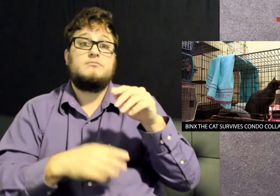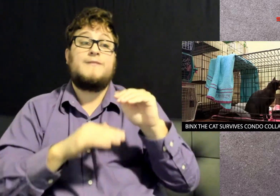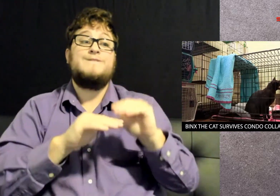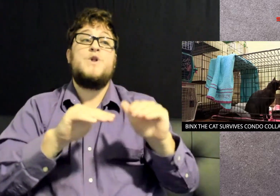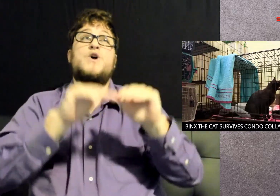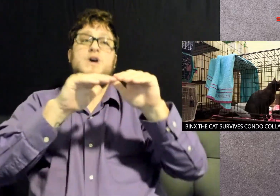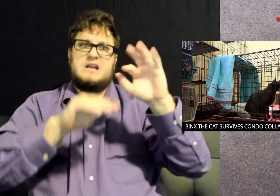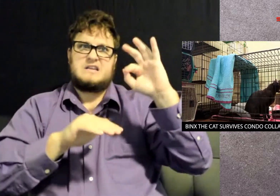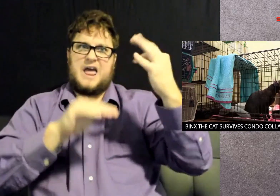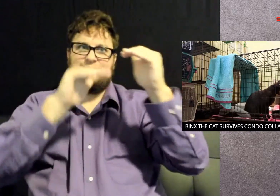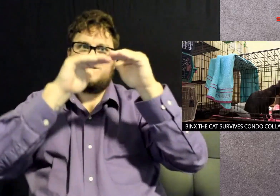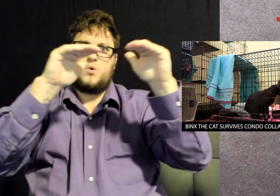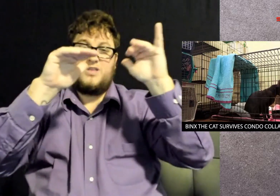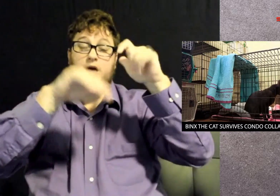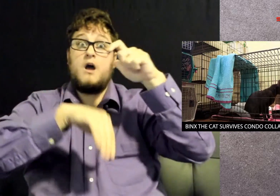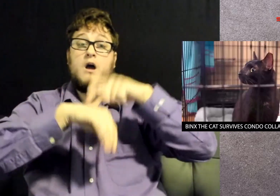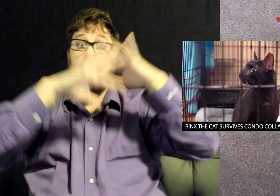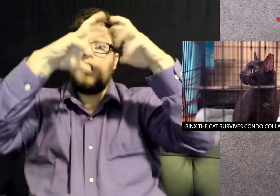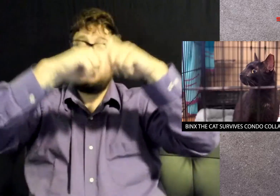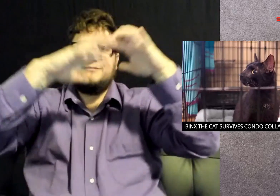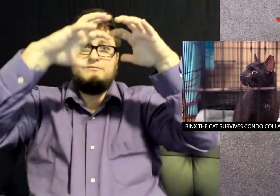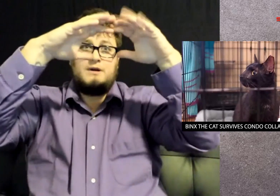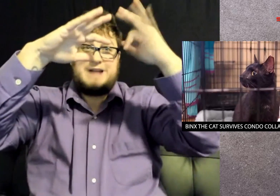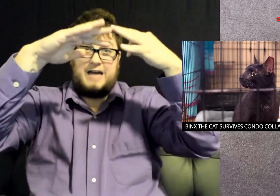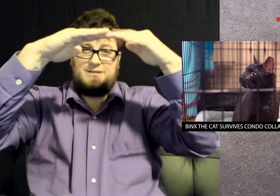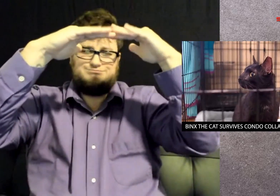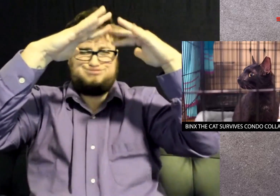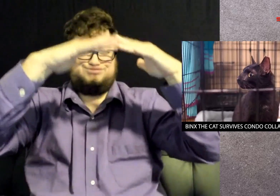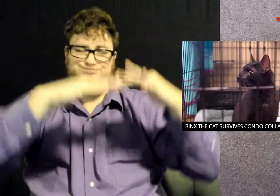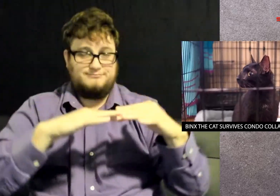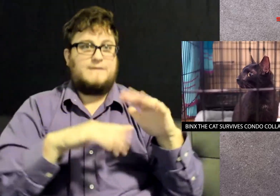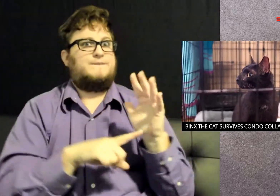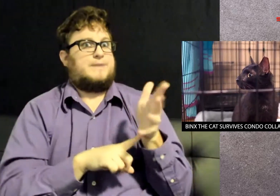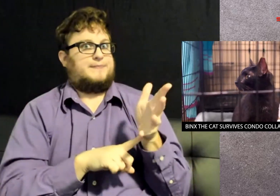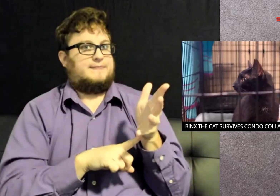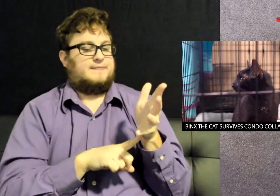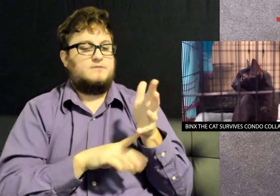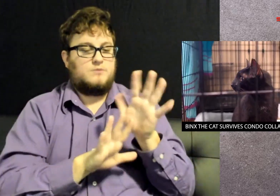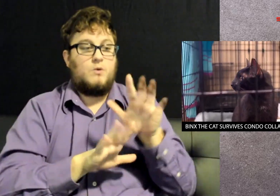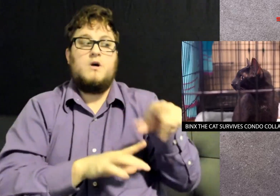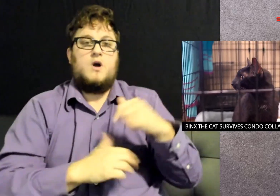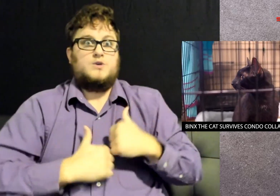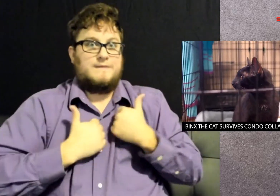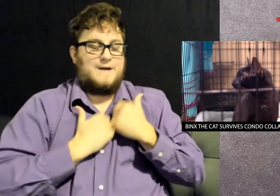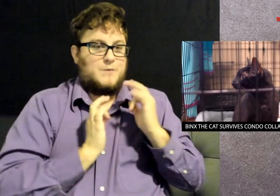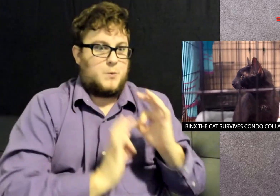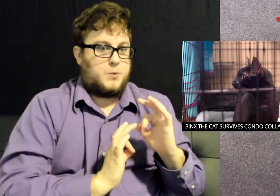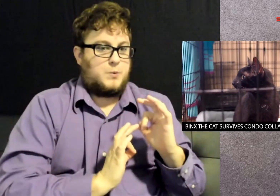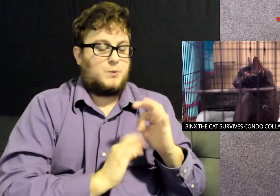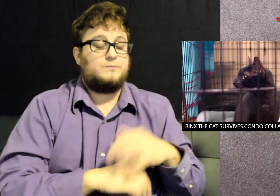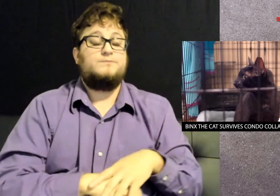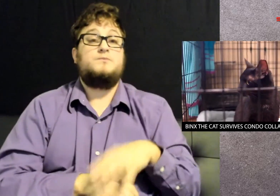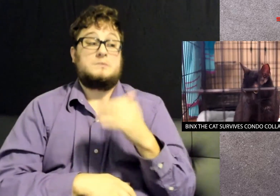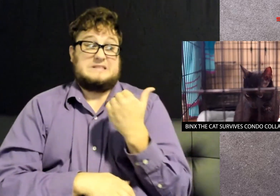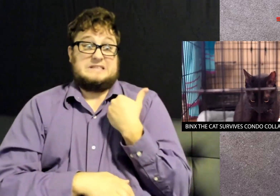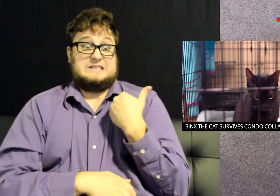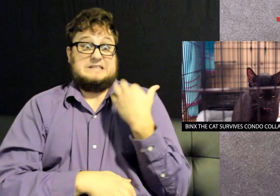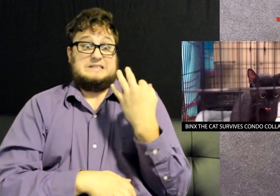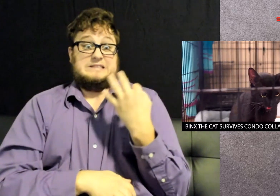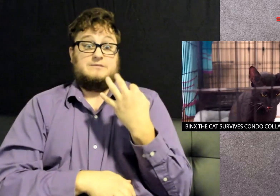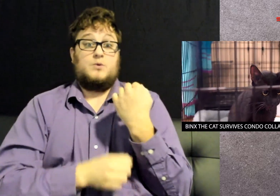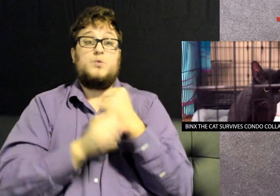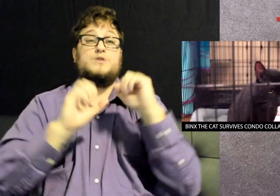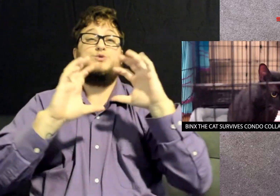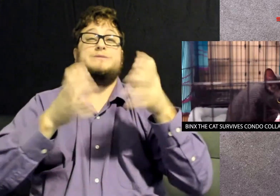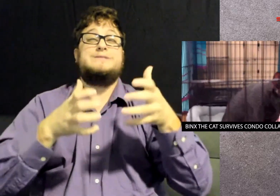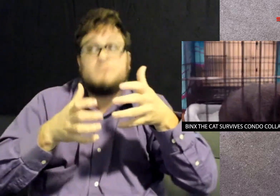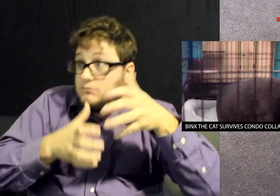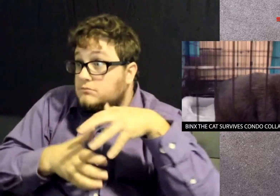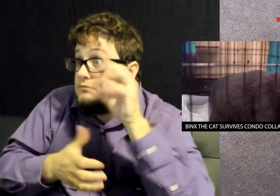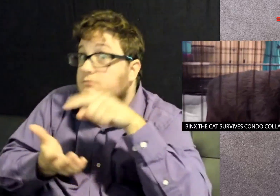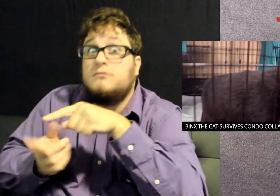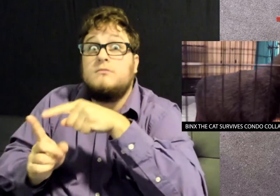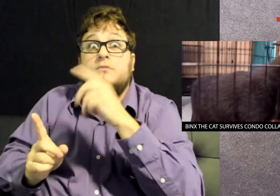survived a fall from the ninth floor to the fifth floor in the collapse rescue teams found